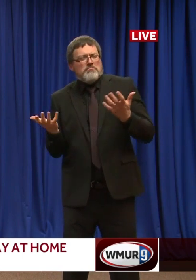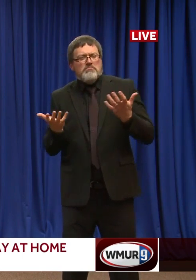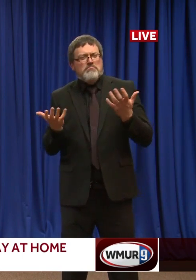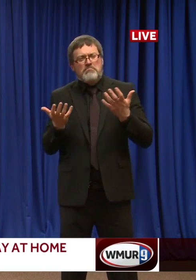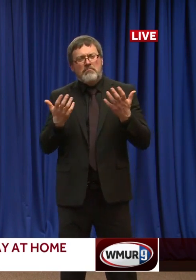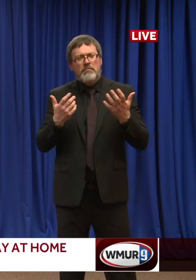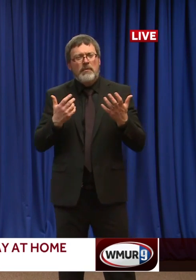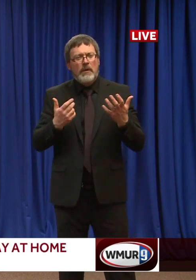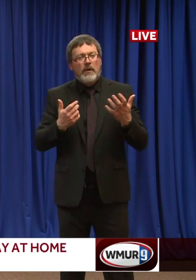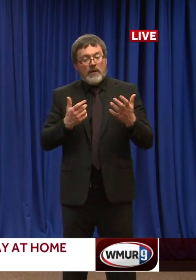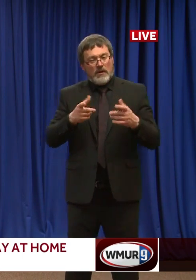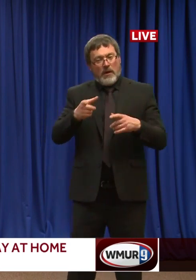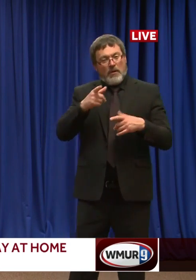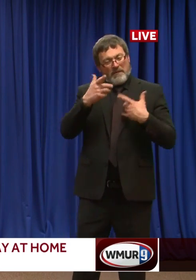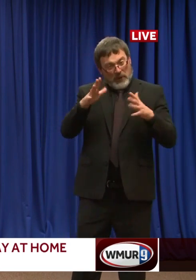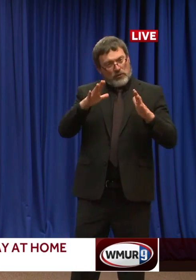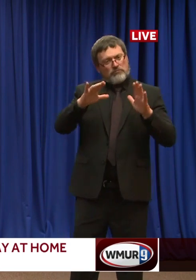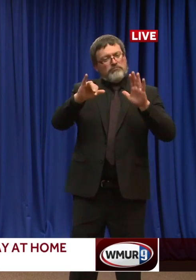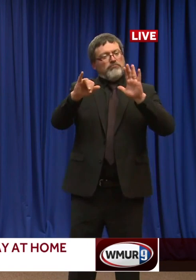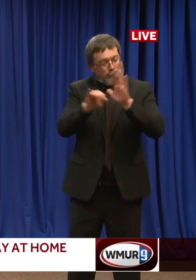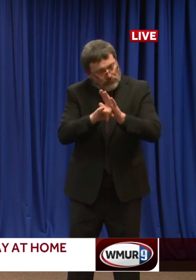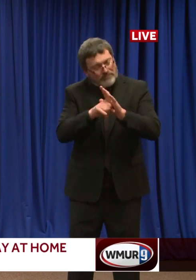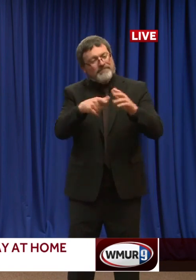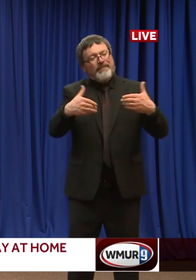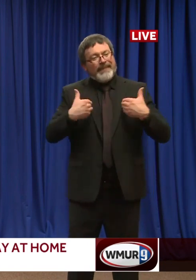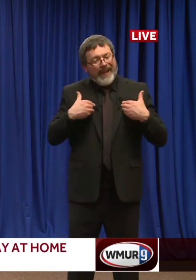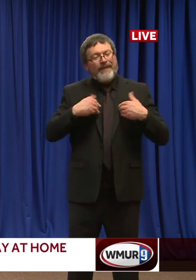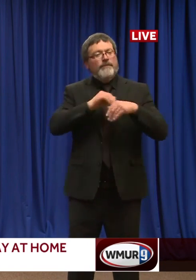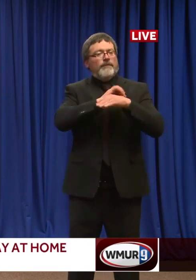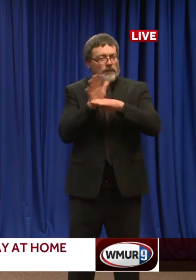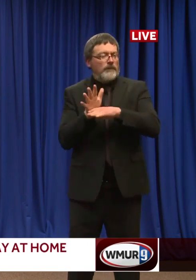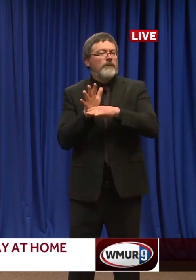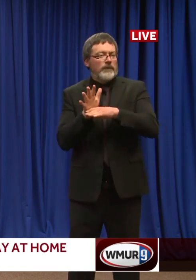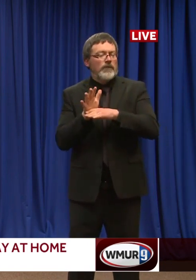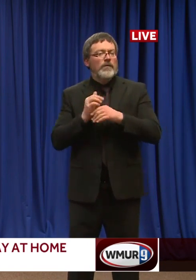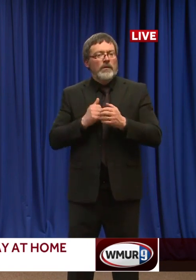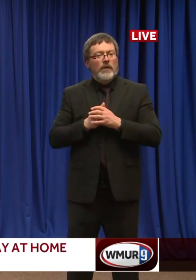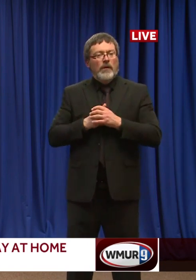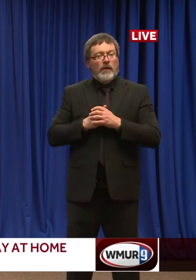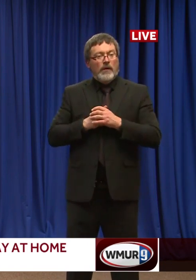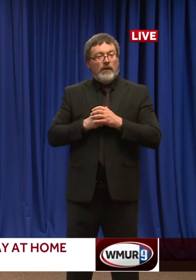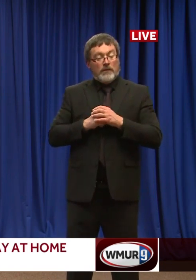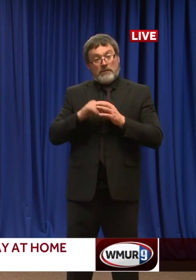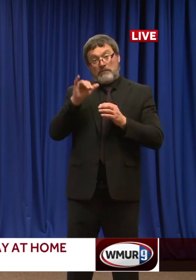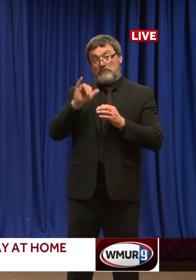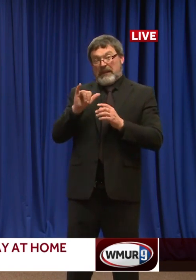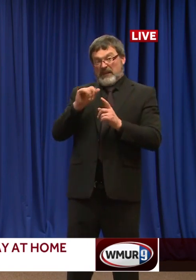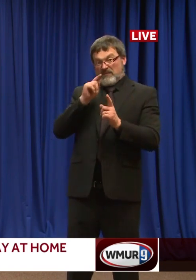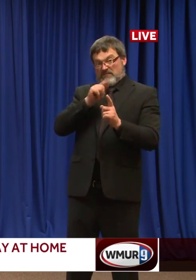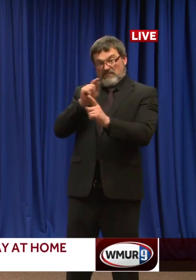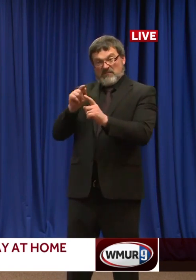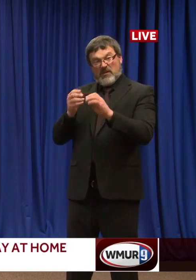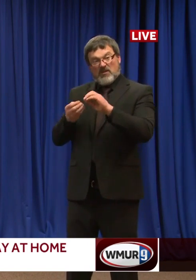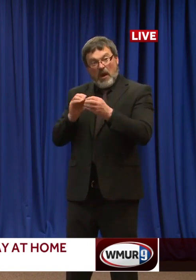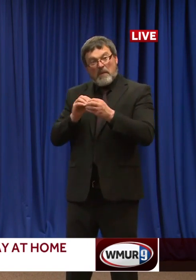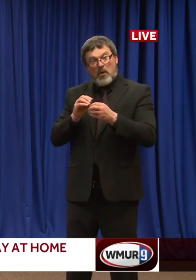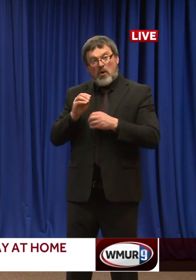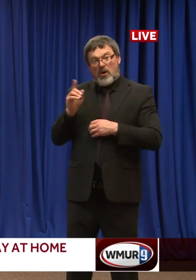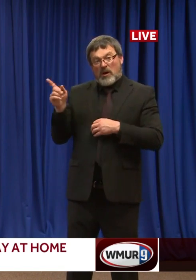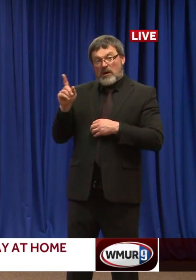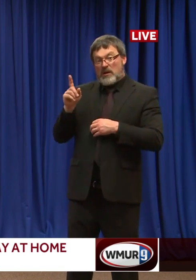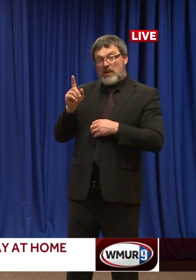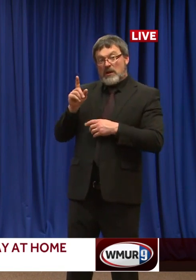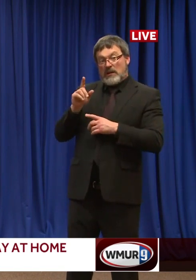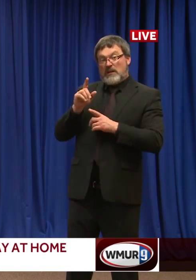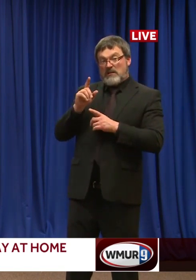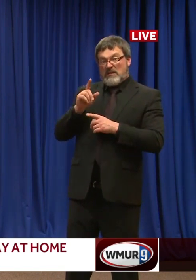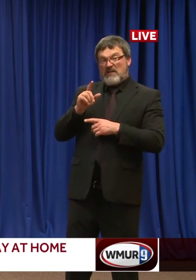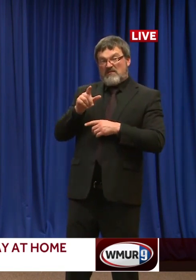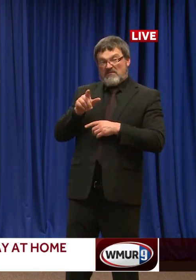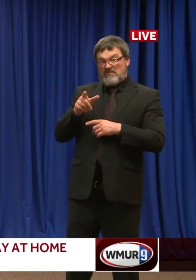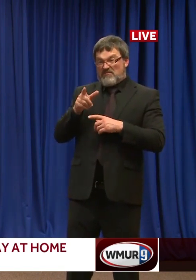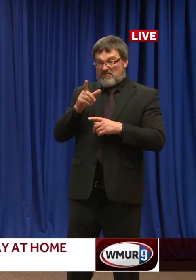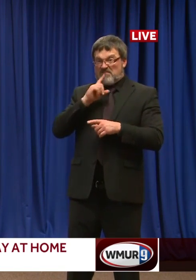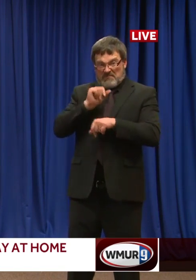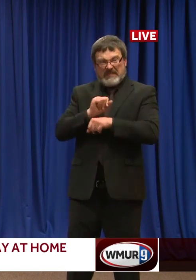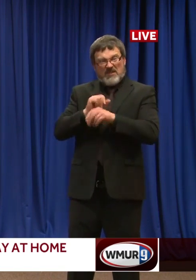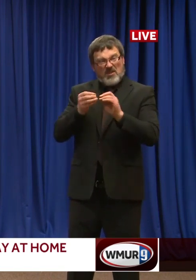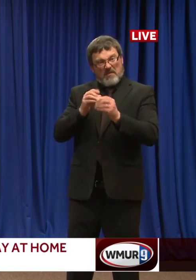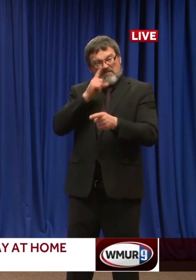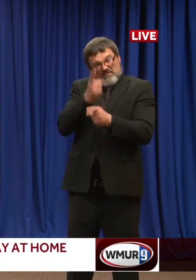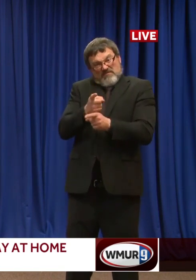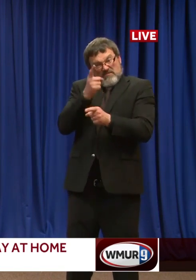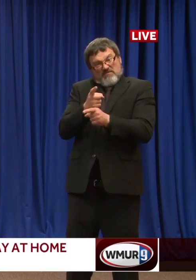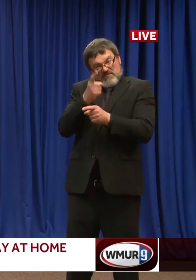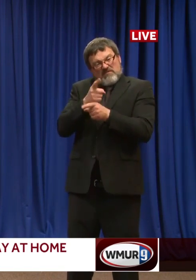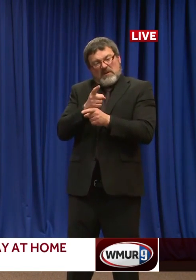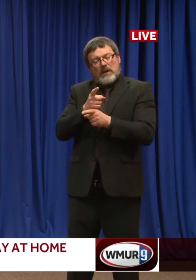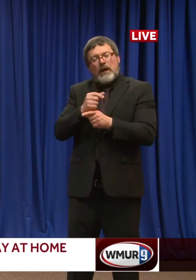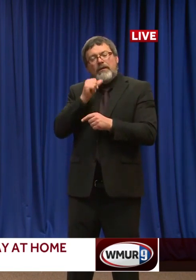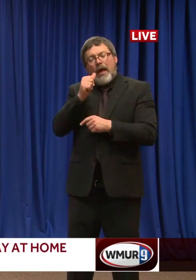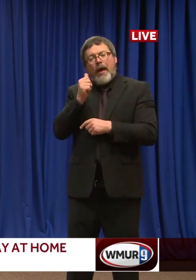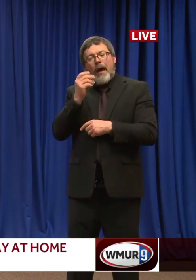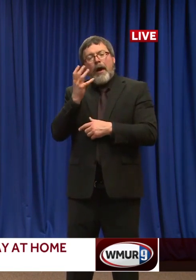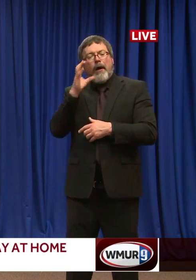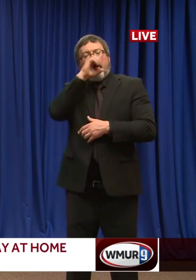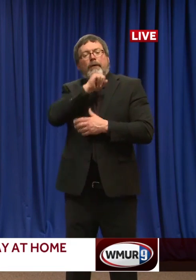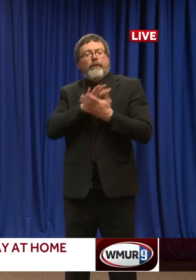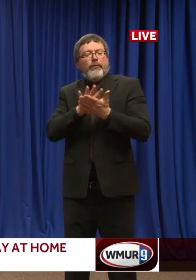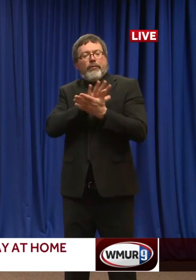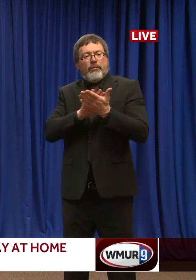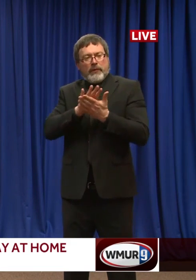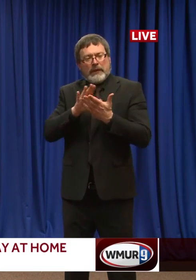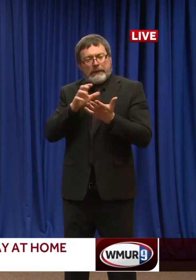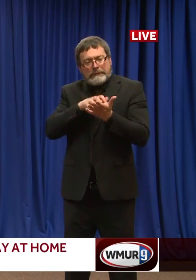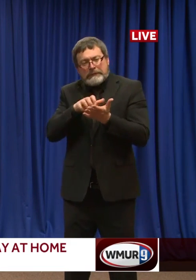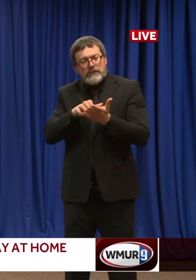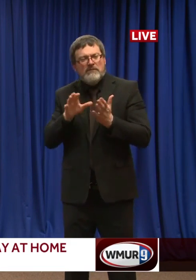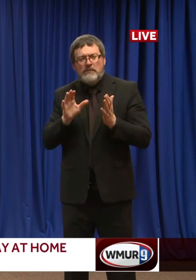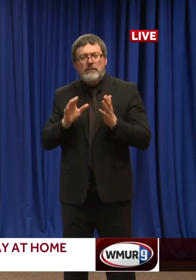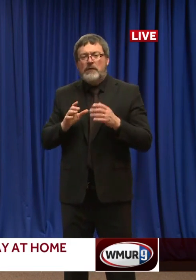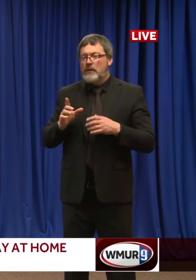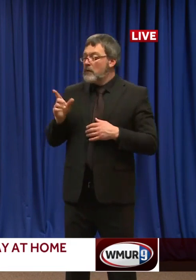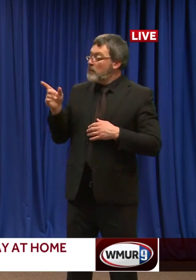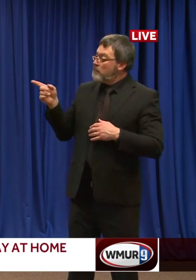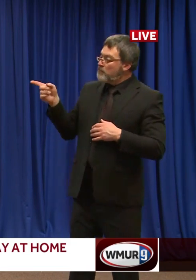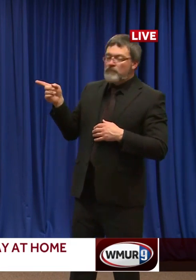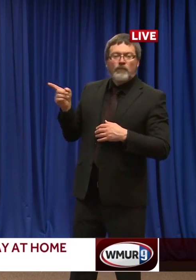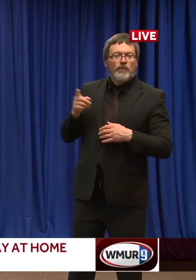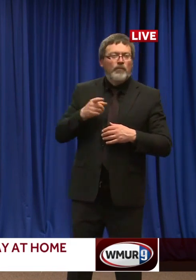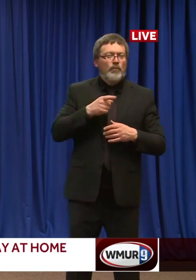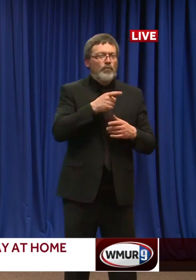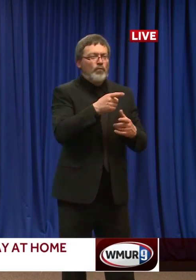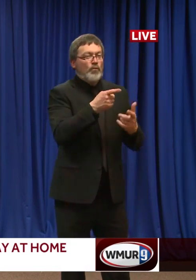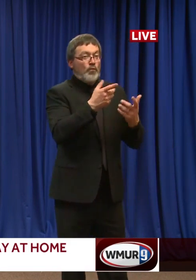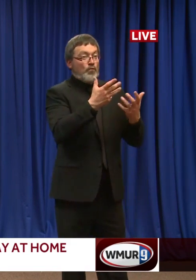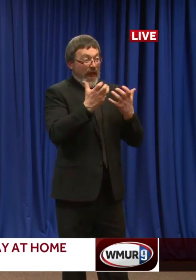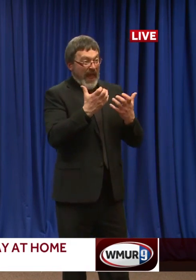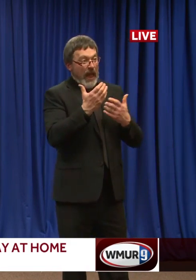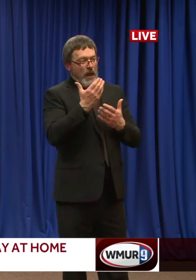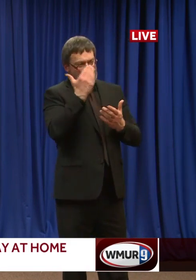THAT WAS ALL CONFIRMED COVID-19 IN T HOSPITAL.